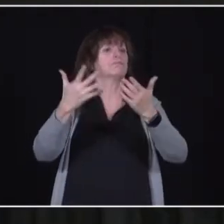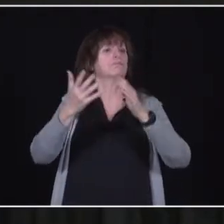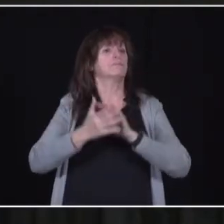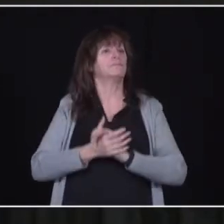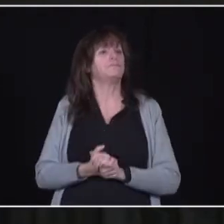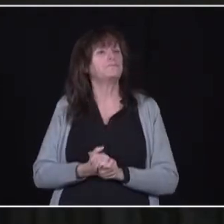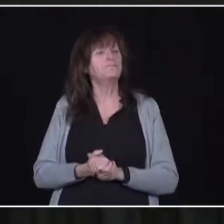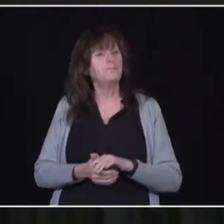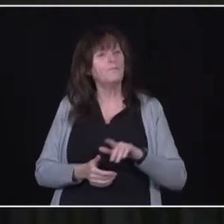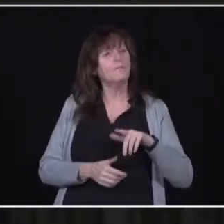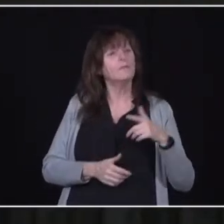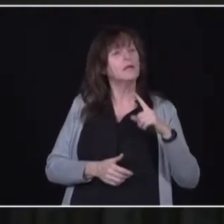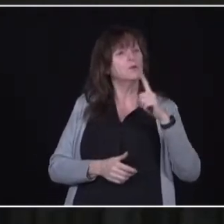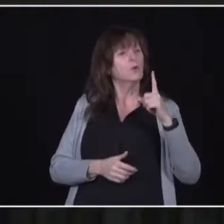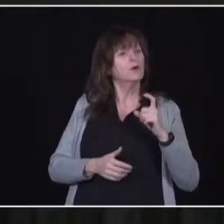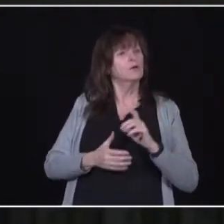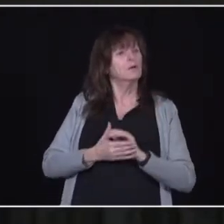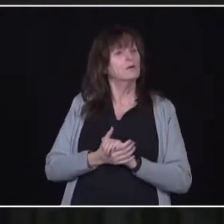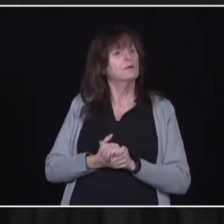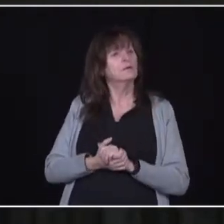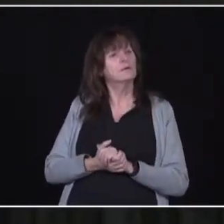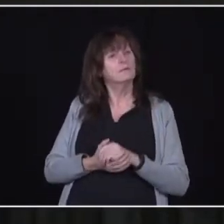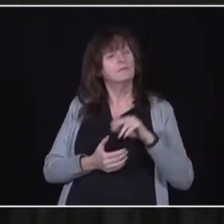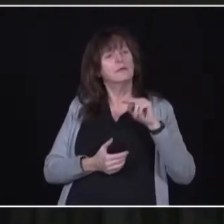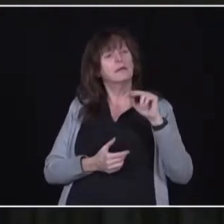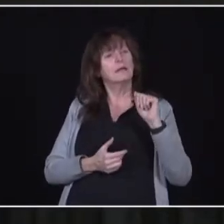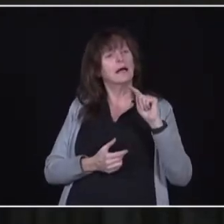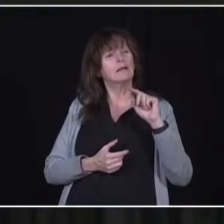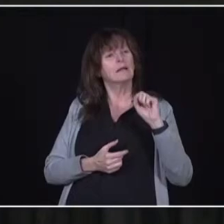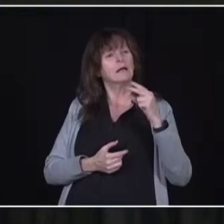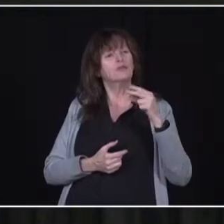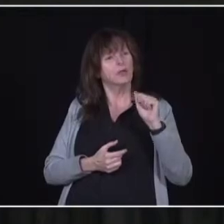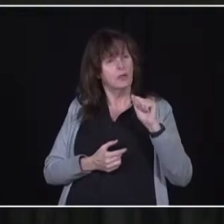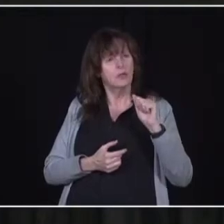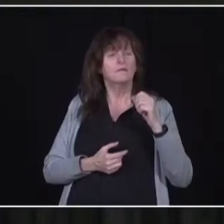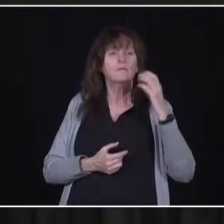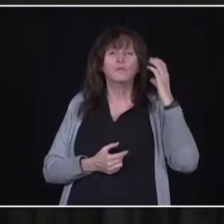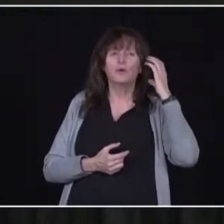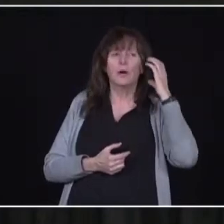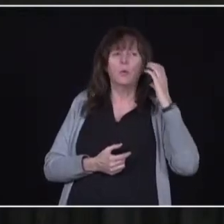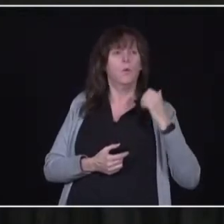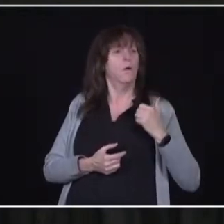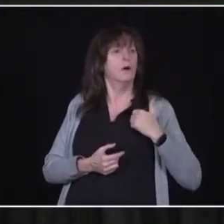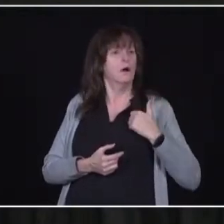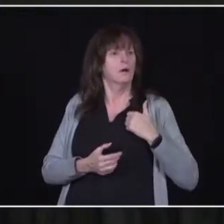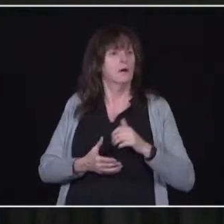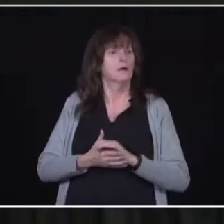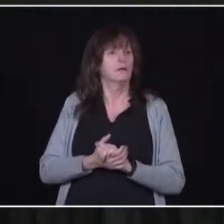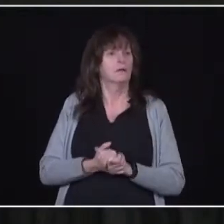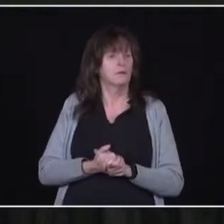Next question. Next question is Natasha McDonald. I am wondering